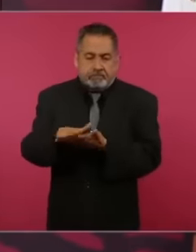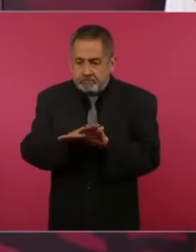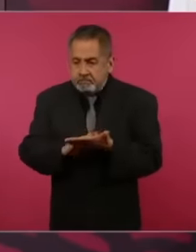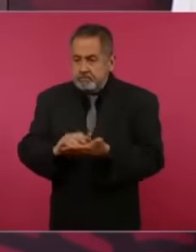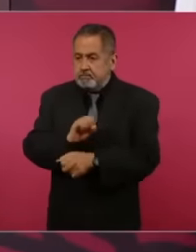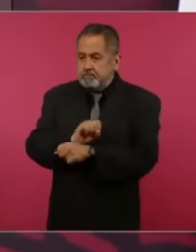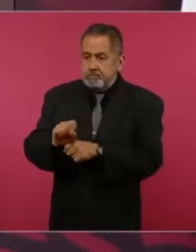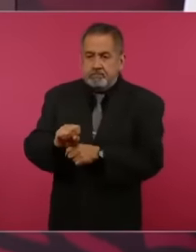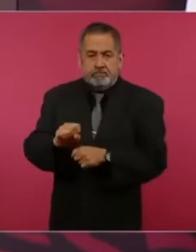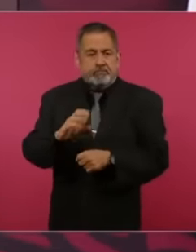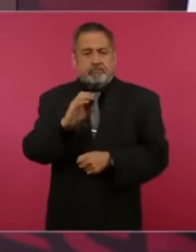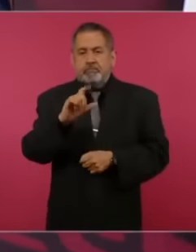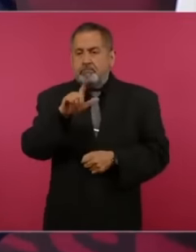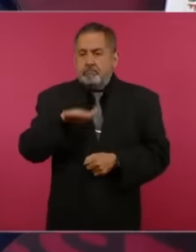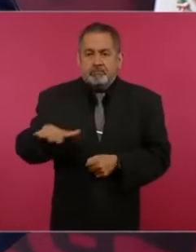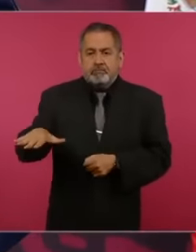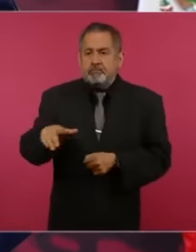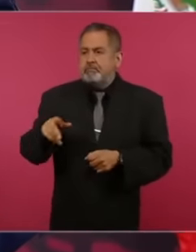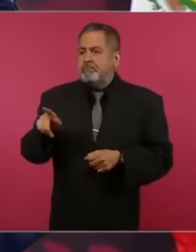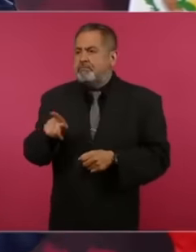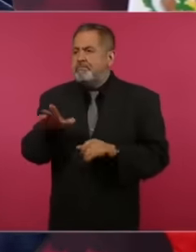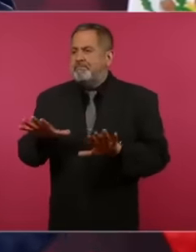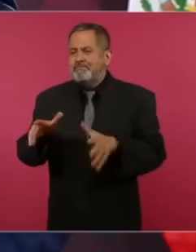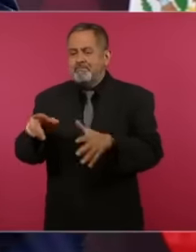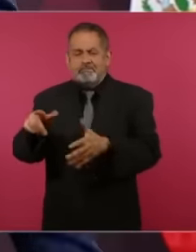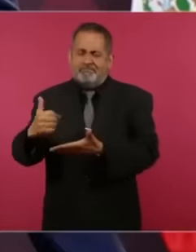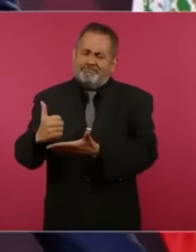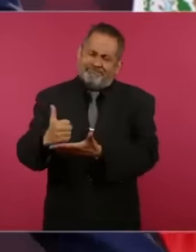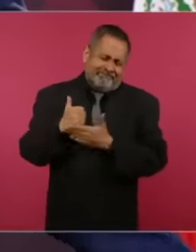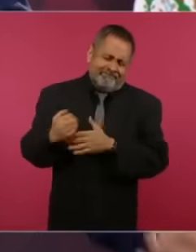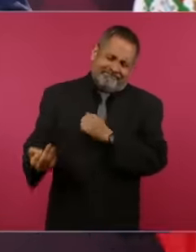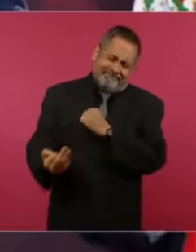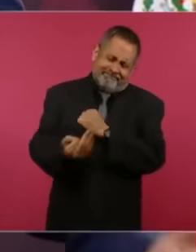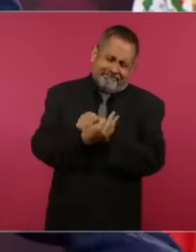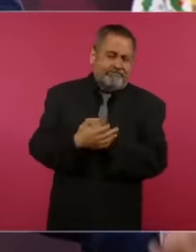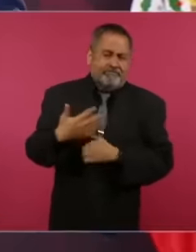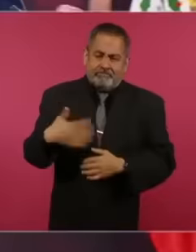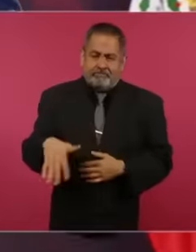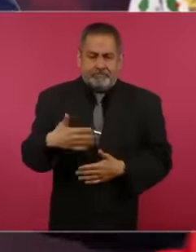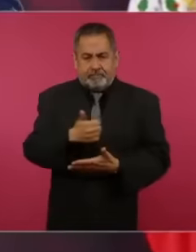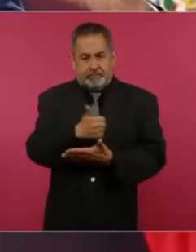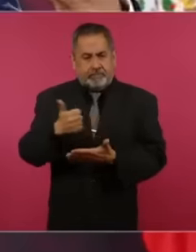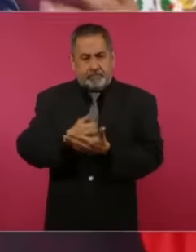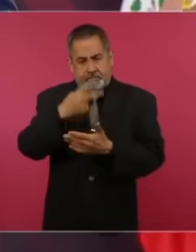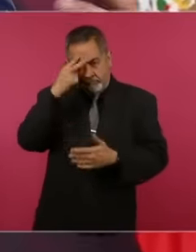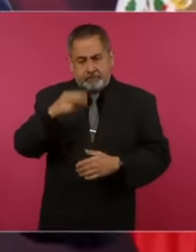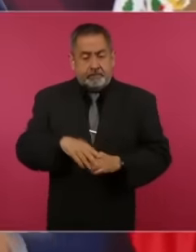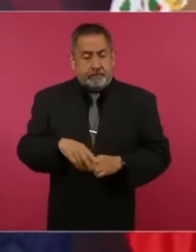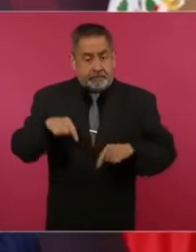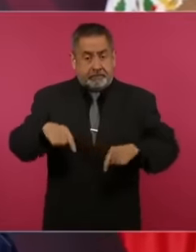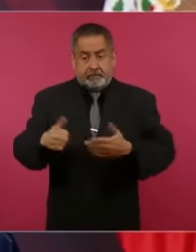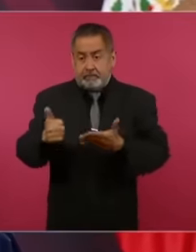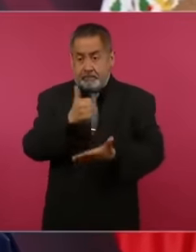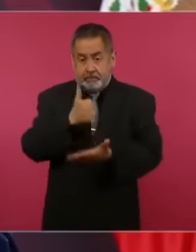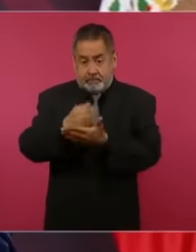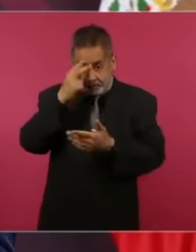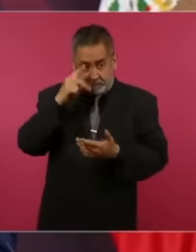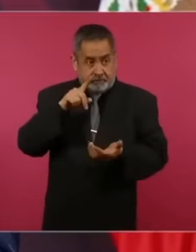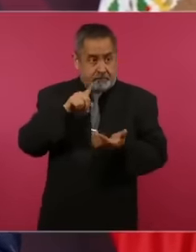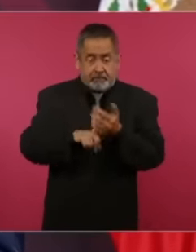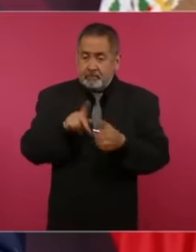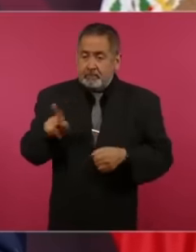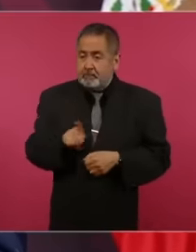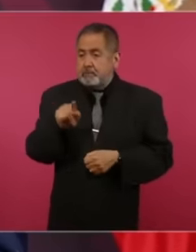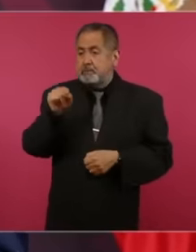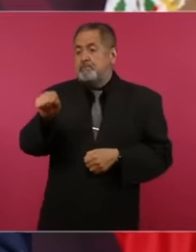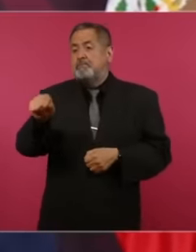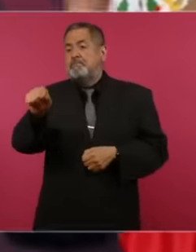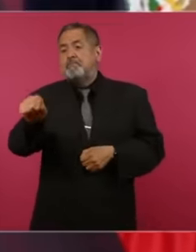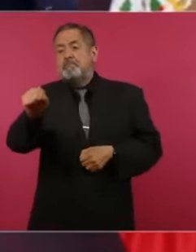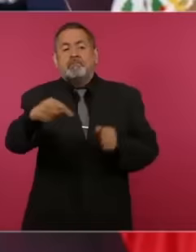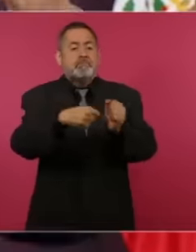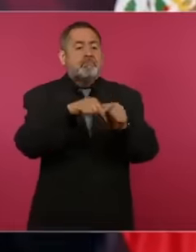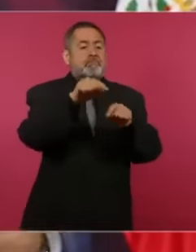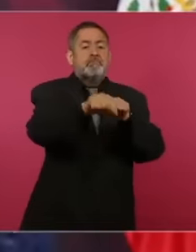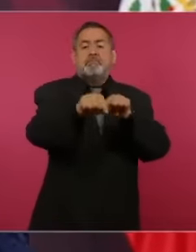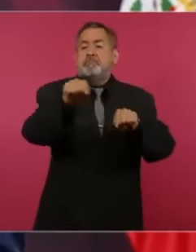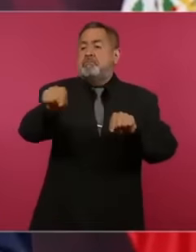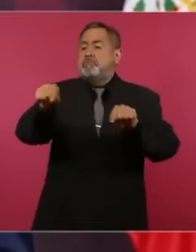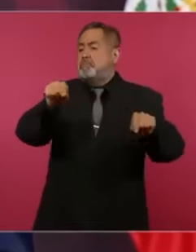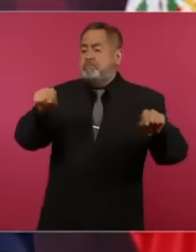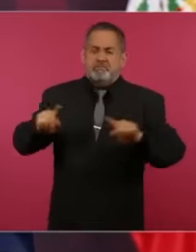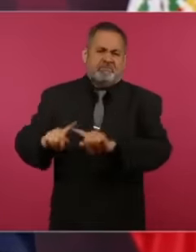neighborhoods neighborhoods because Mexico City is full of neighborhood towns,